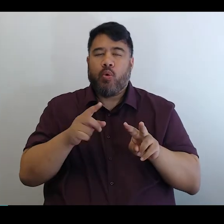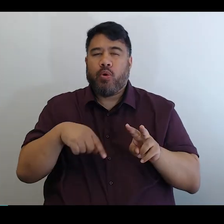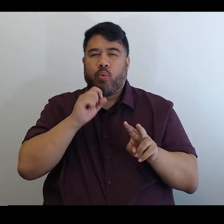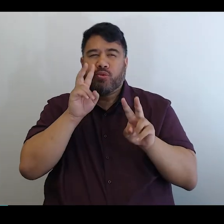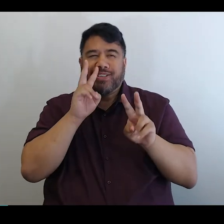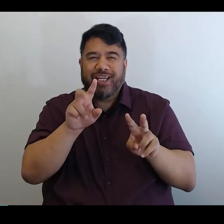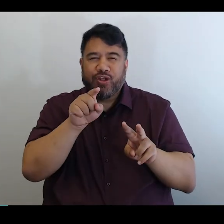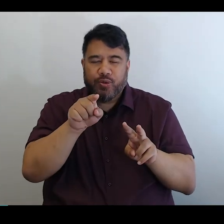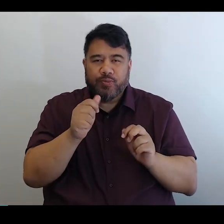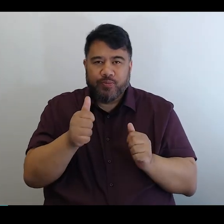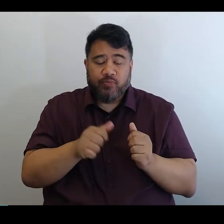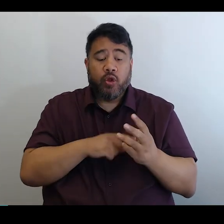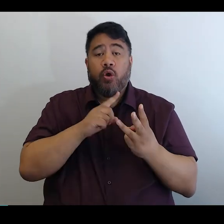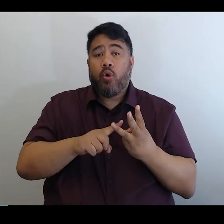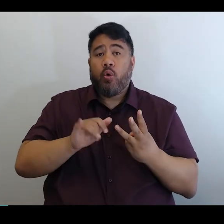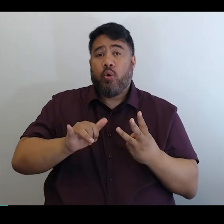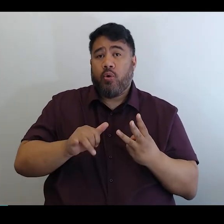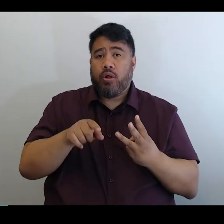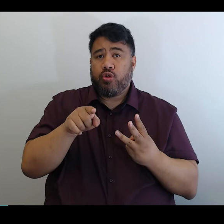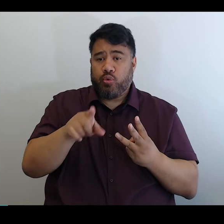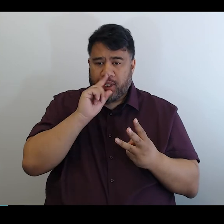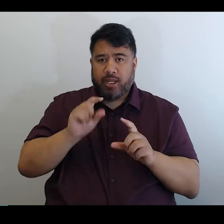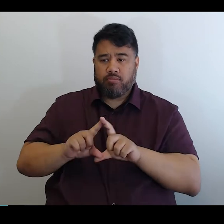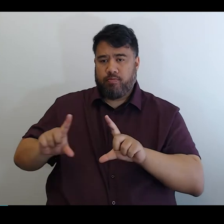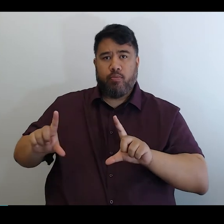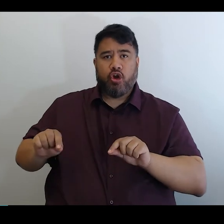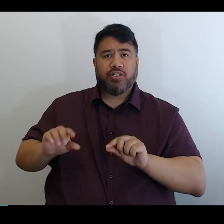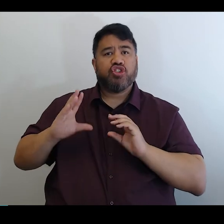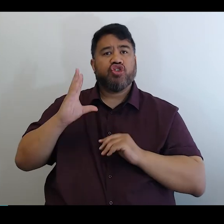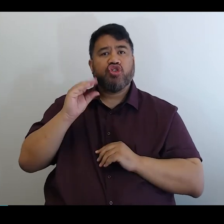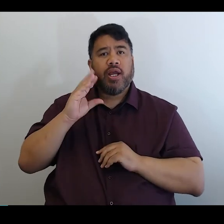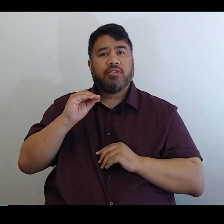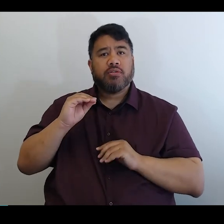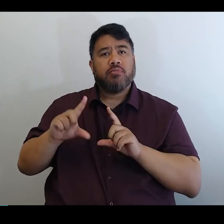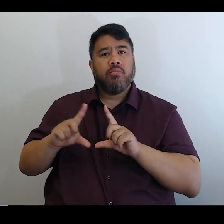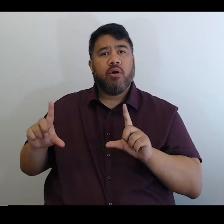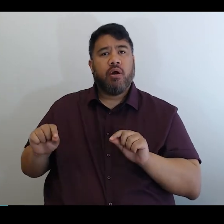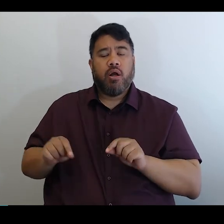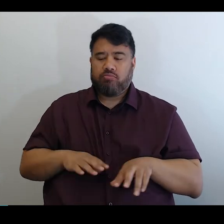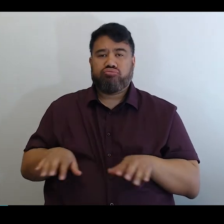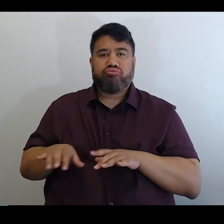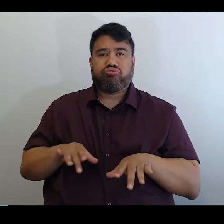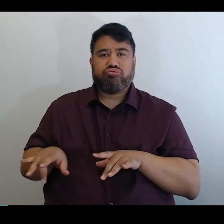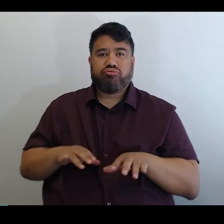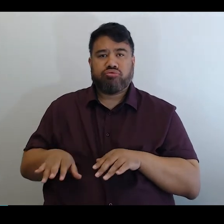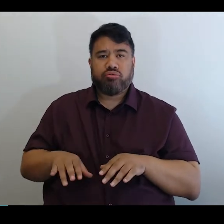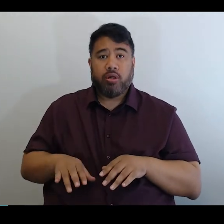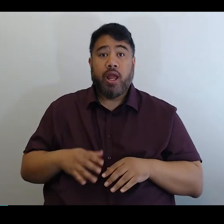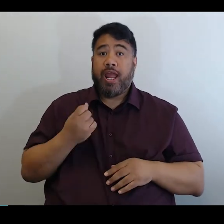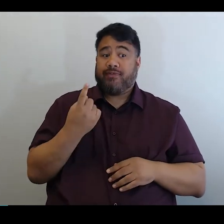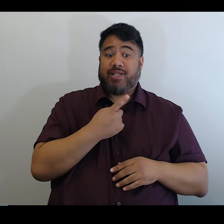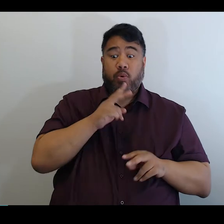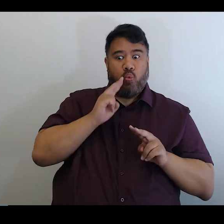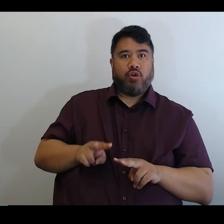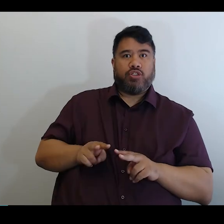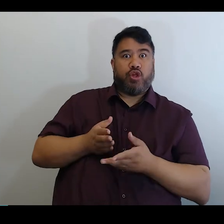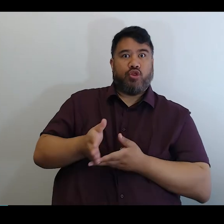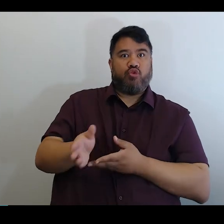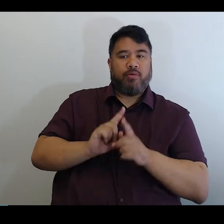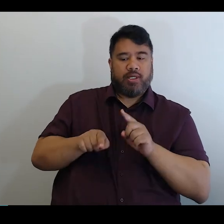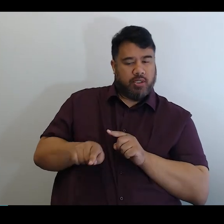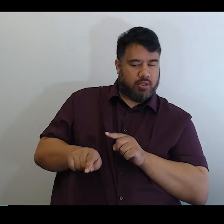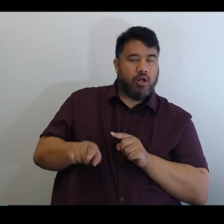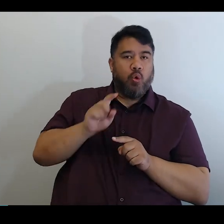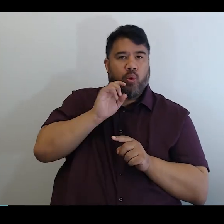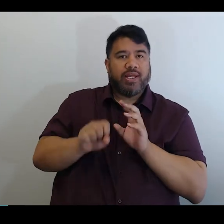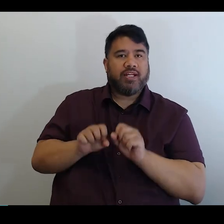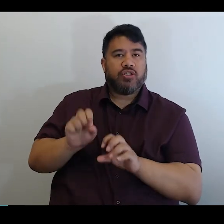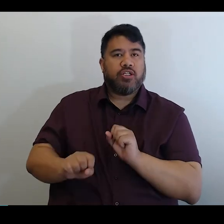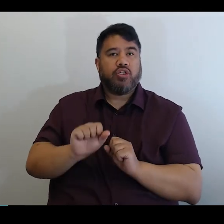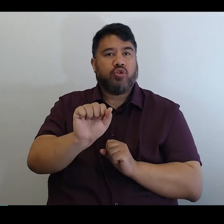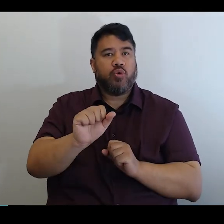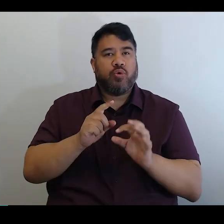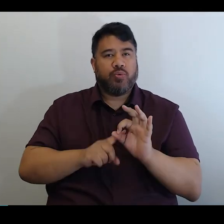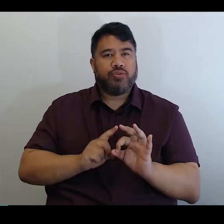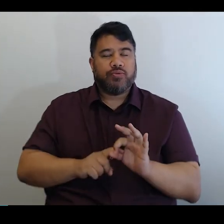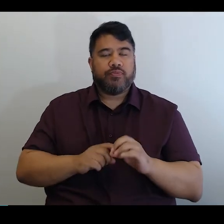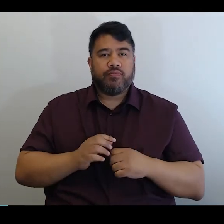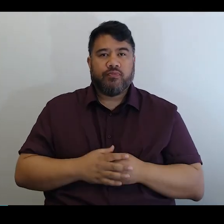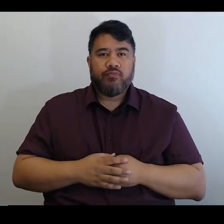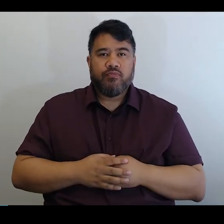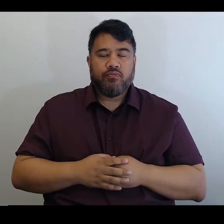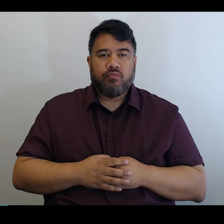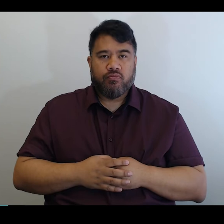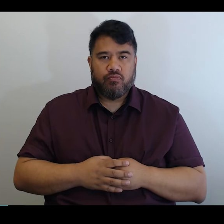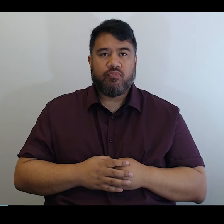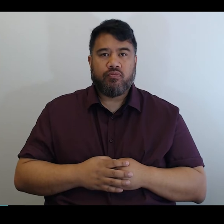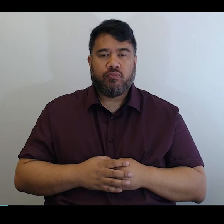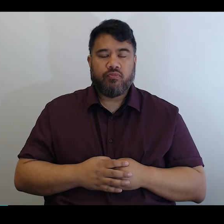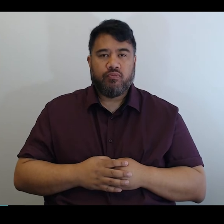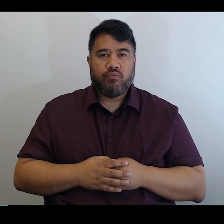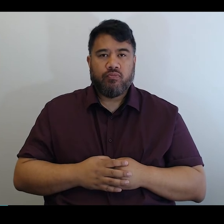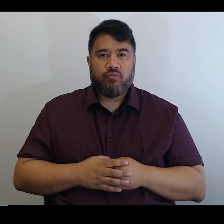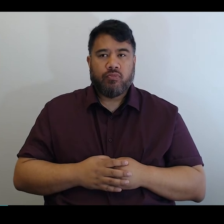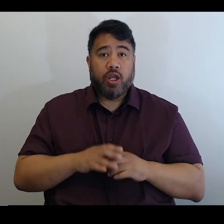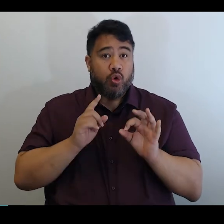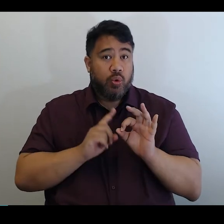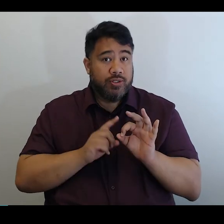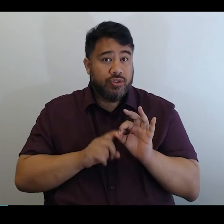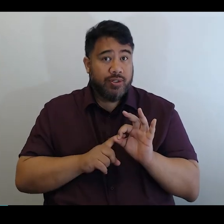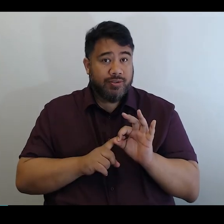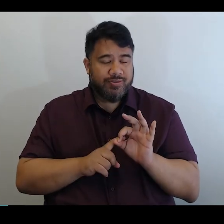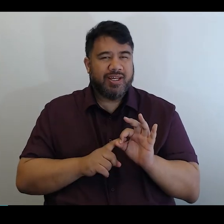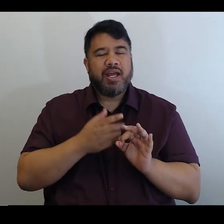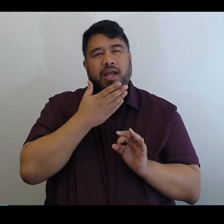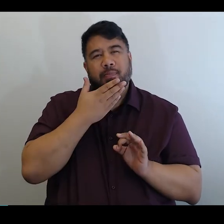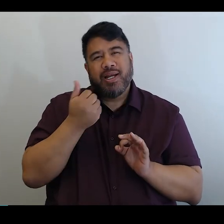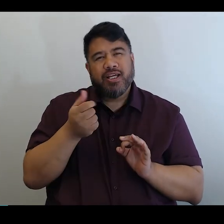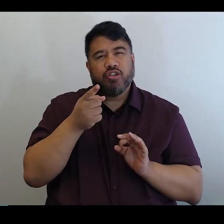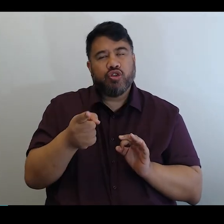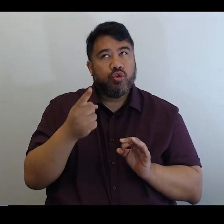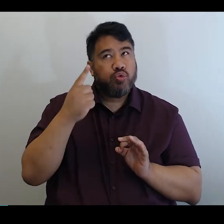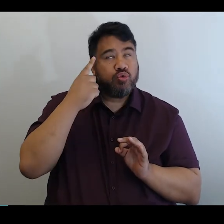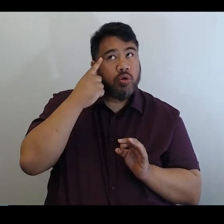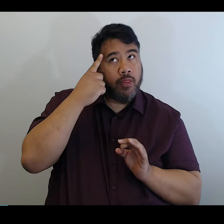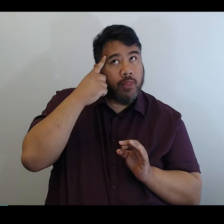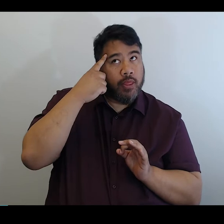you can pop a question into the chat. So we've got people looking at that, and we will get through as many questions as we're able to today. Just for a start to get you thinking about the questions, please try and keep your questions to general questions